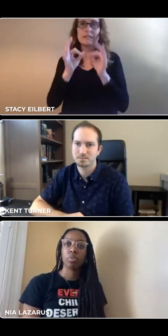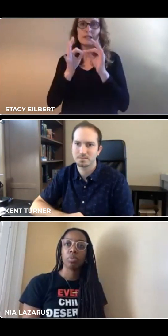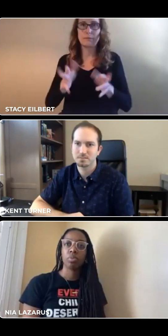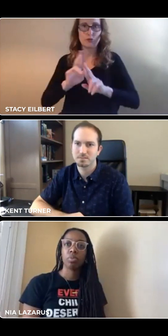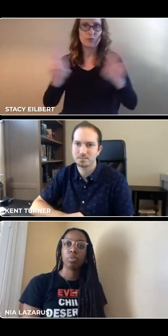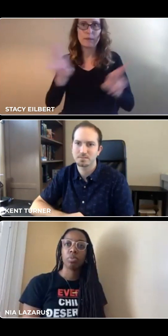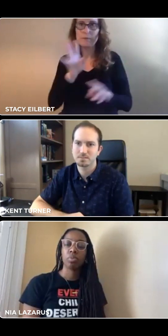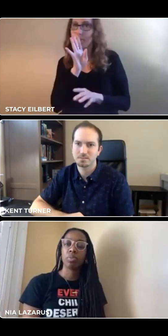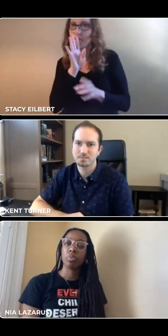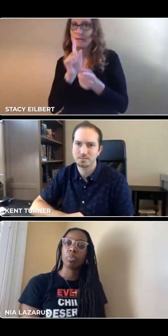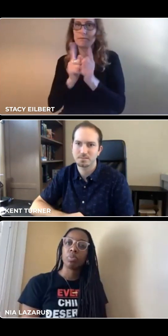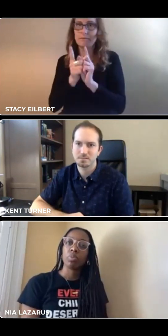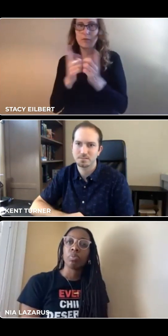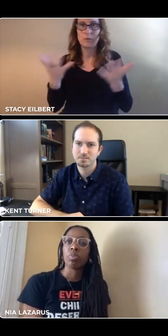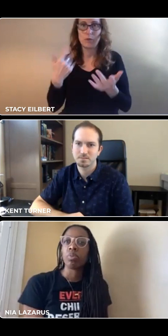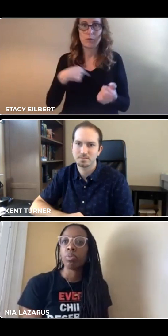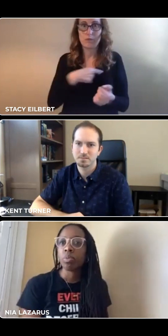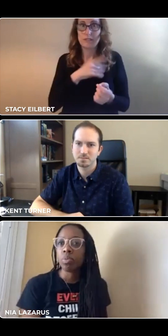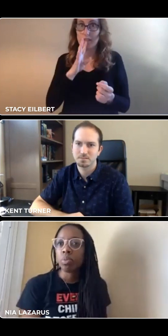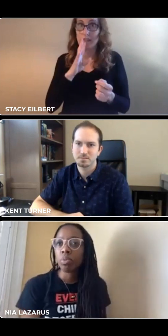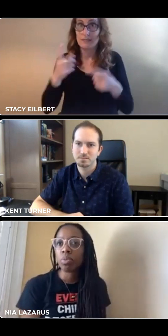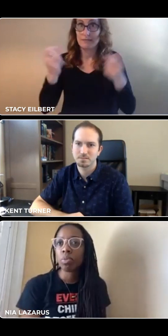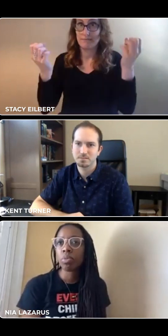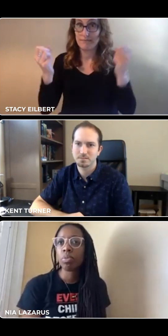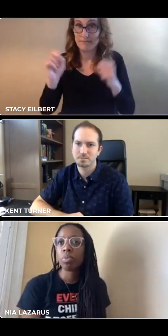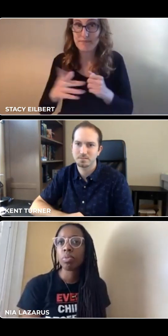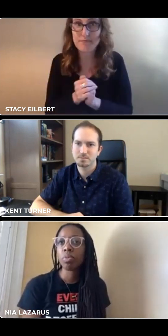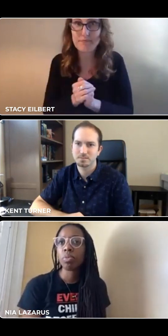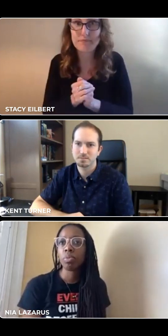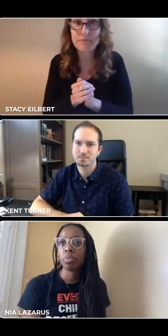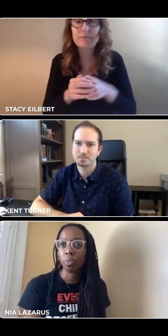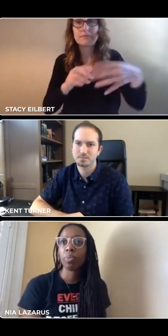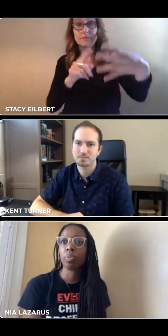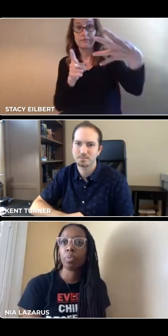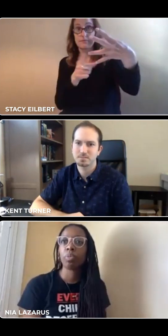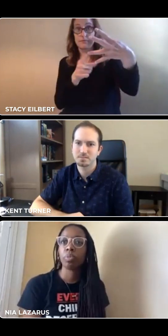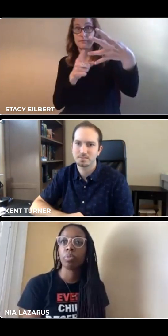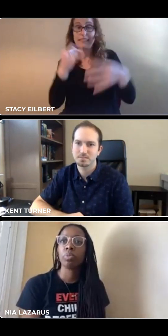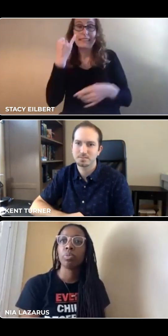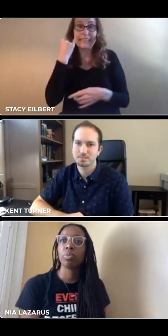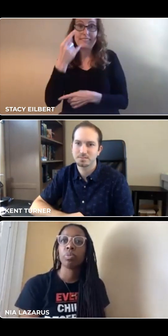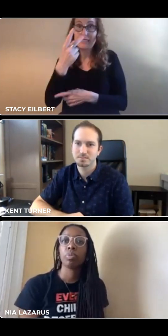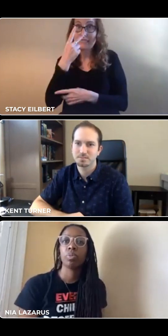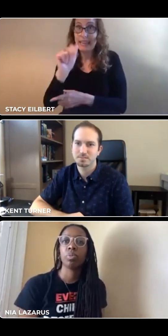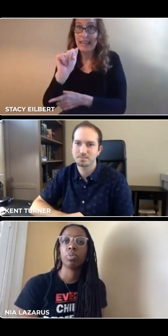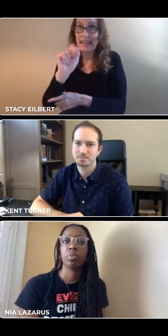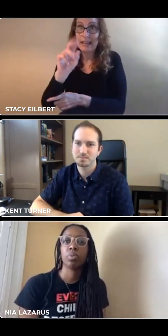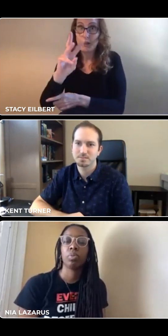sound is on. Because we have voice interpreters ready to interpret the whole presentation.